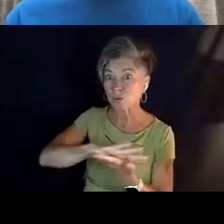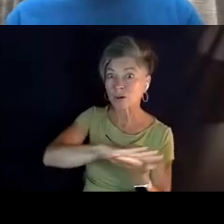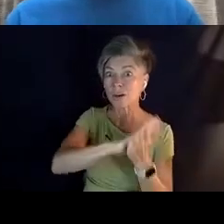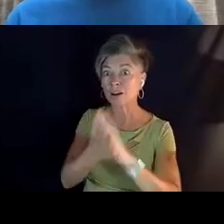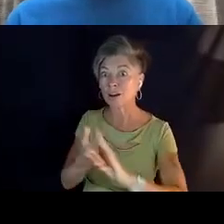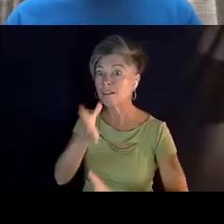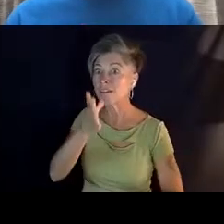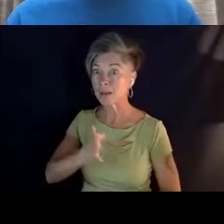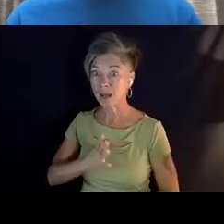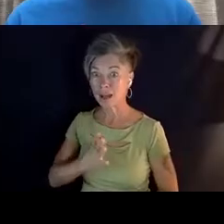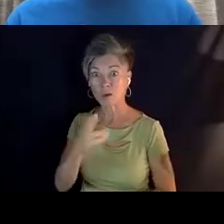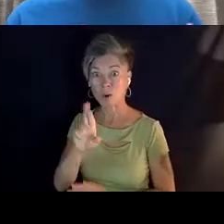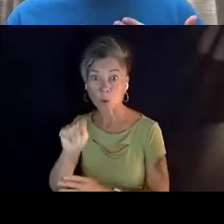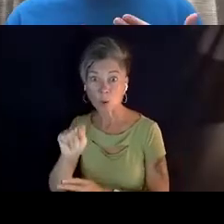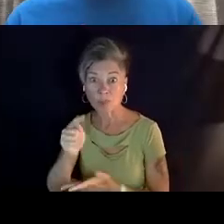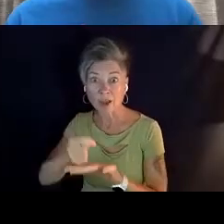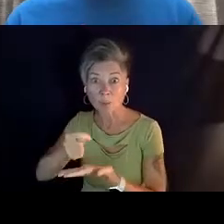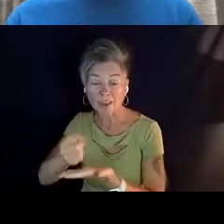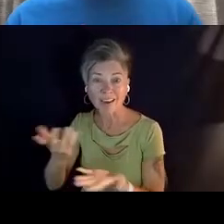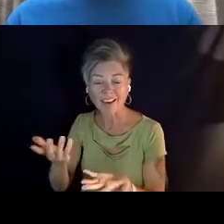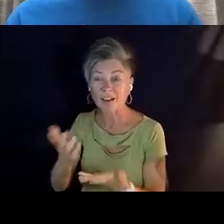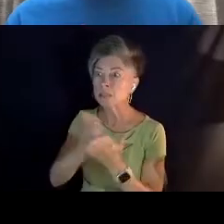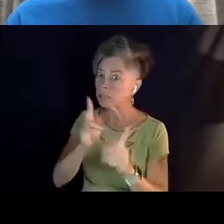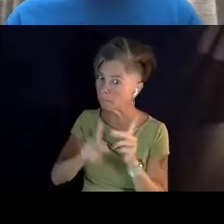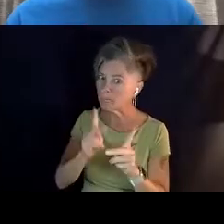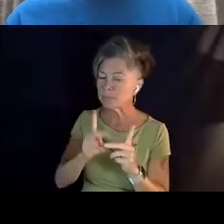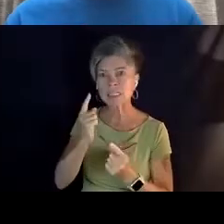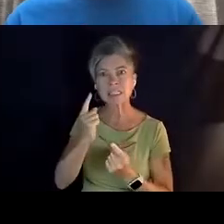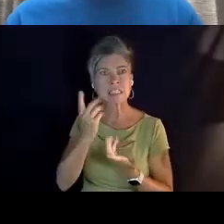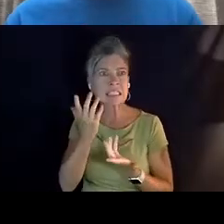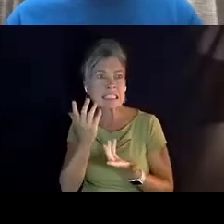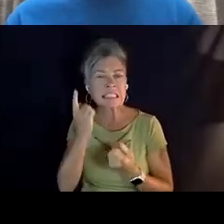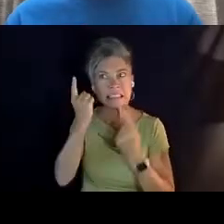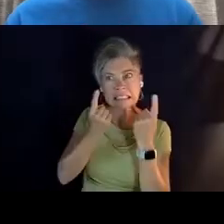and some people have been considering the journey for shorter periods of time and that's okay, too.